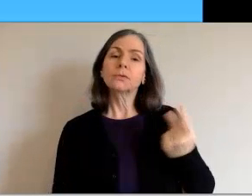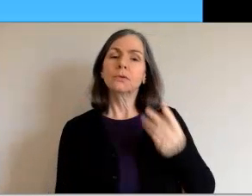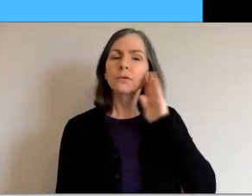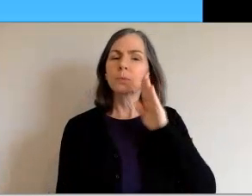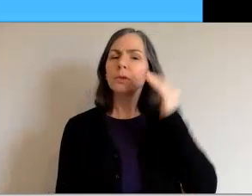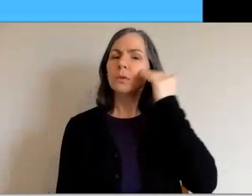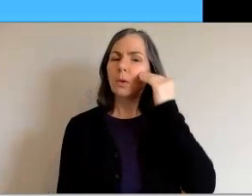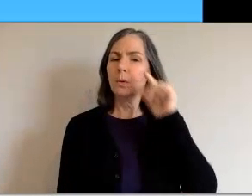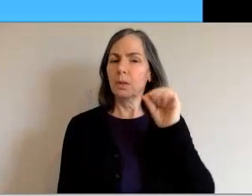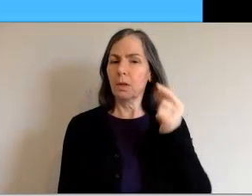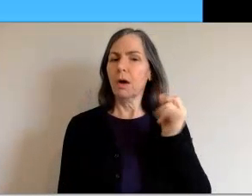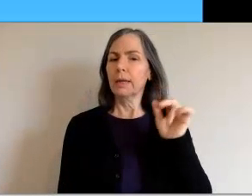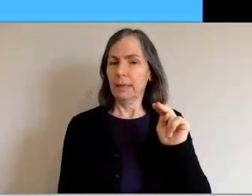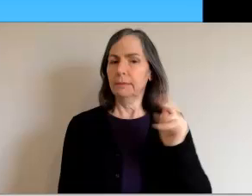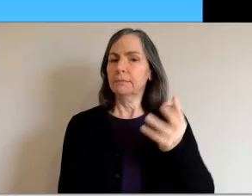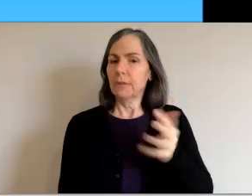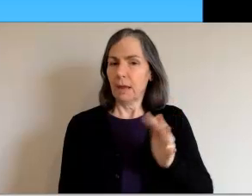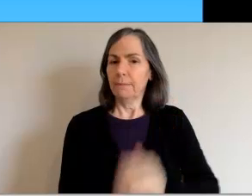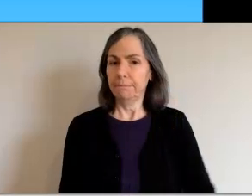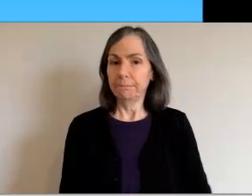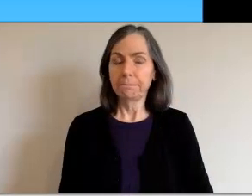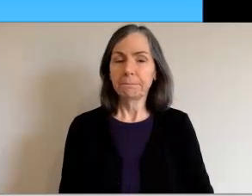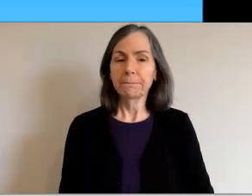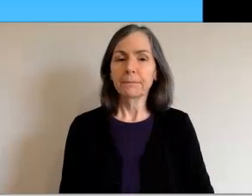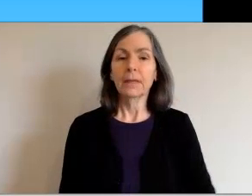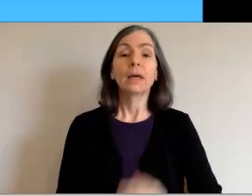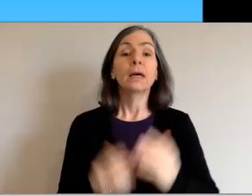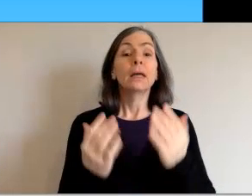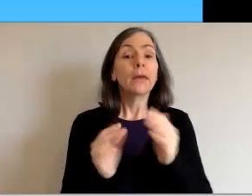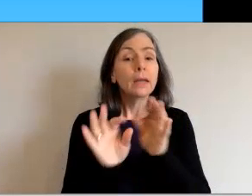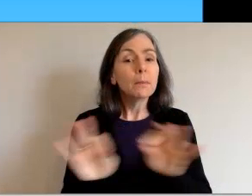Then you are going to take a screenshot of this page.